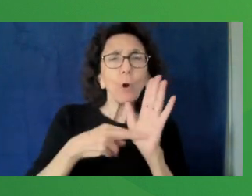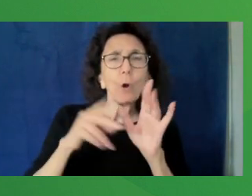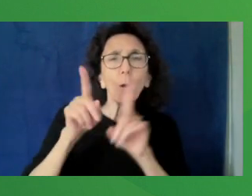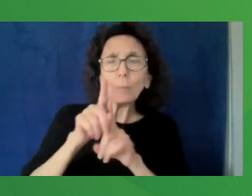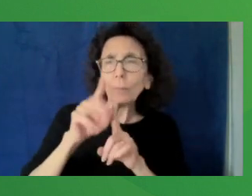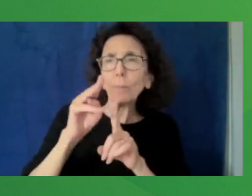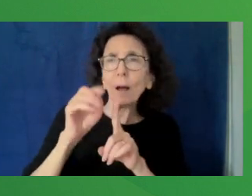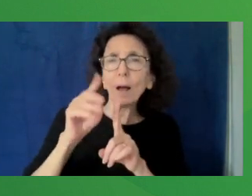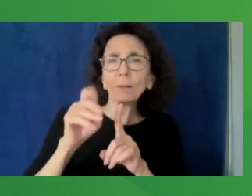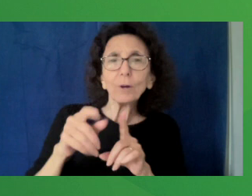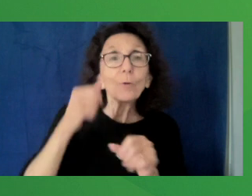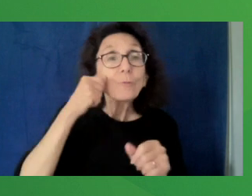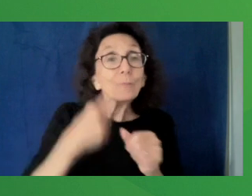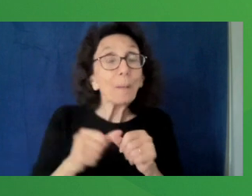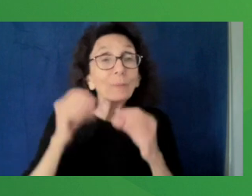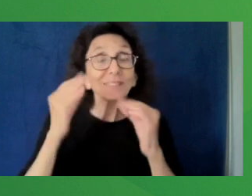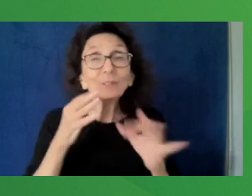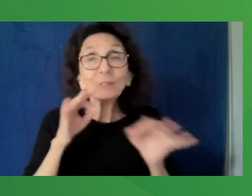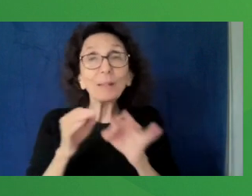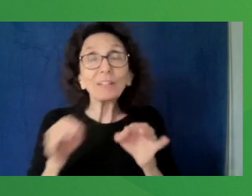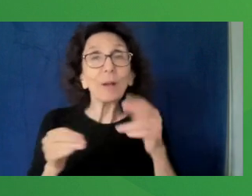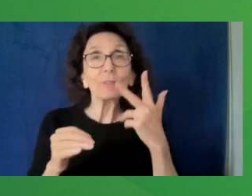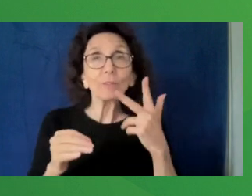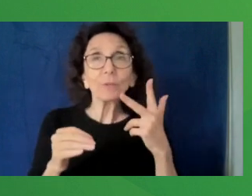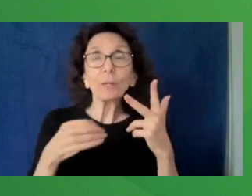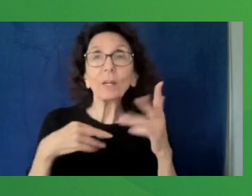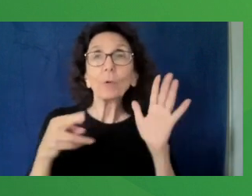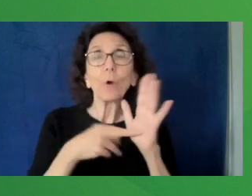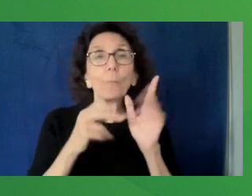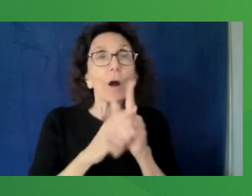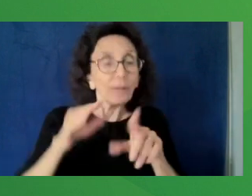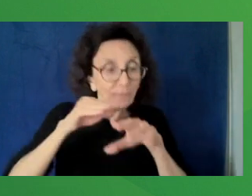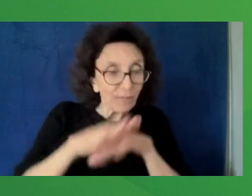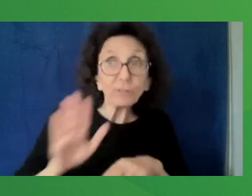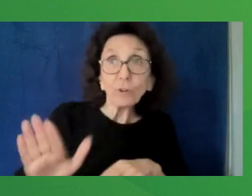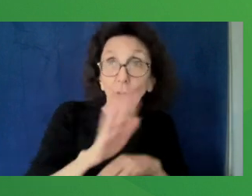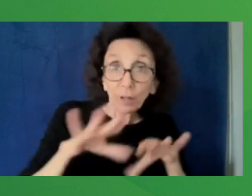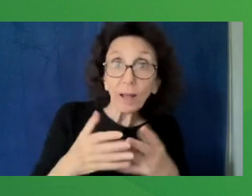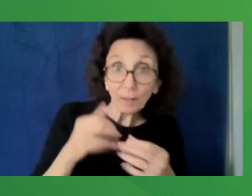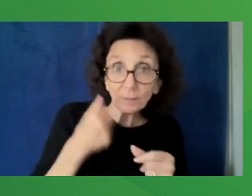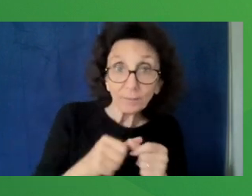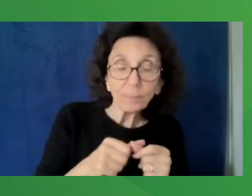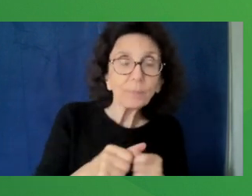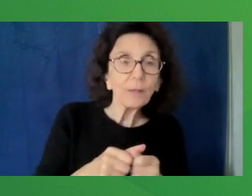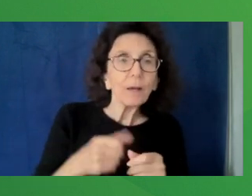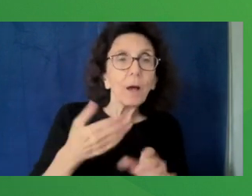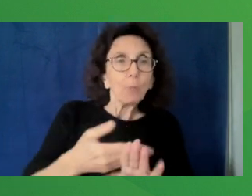talked about how impactful the role models were on her class, but as a pretest, we were asking,